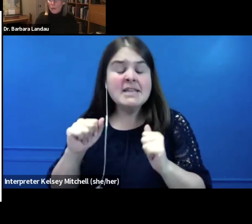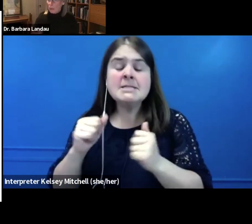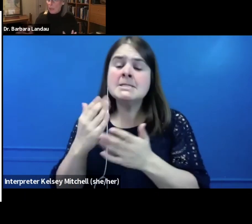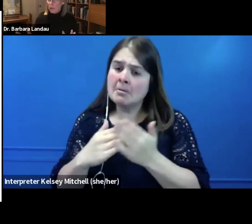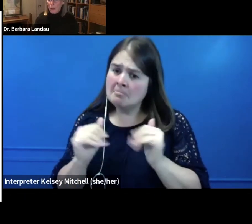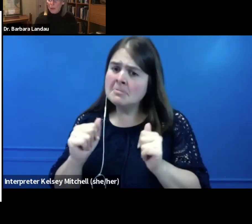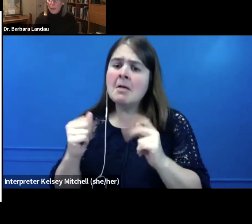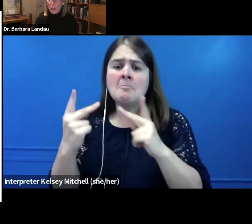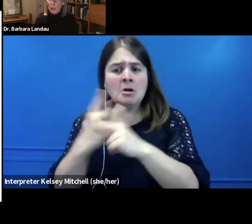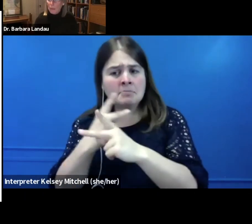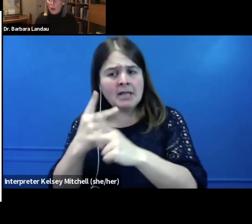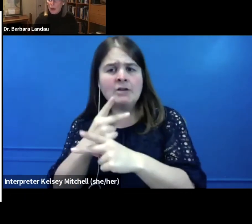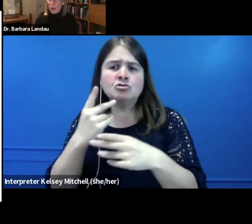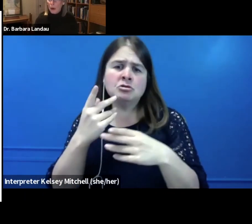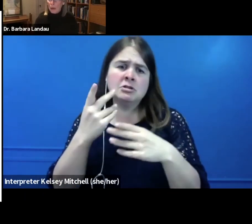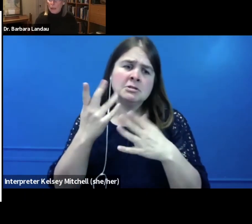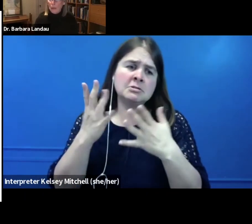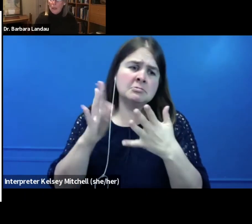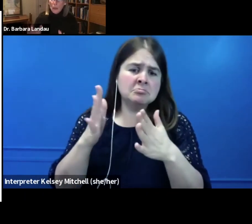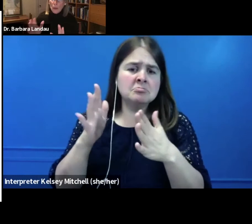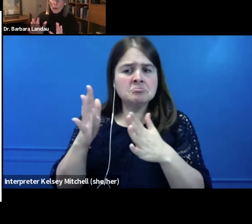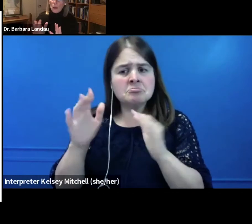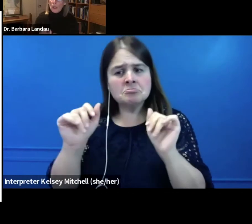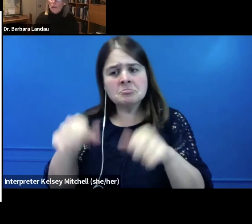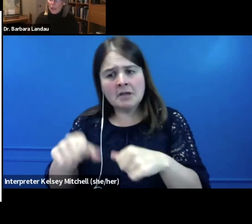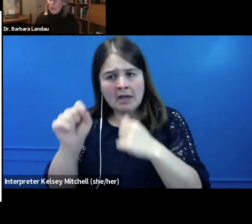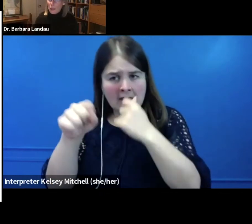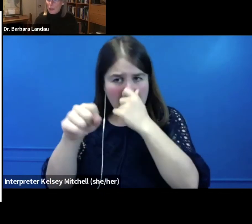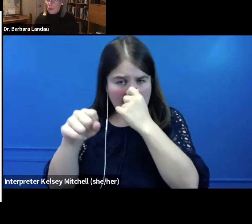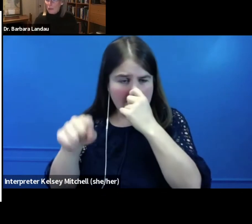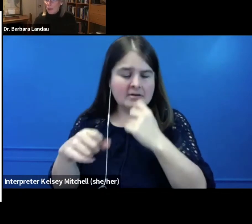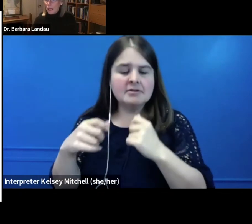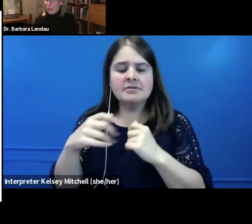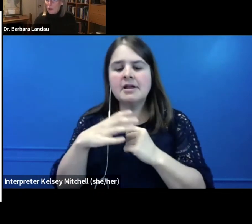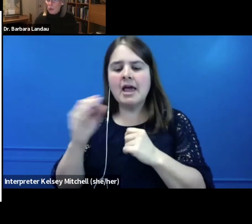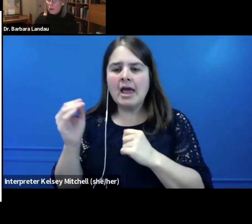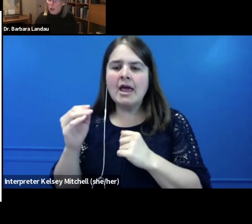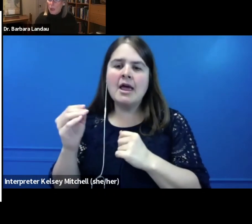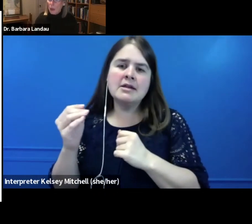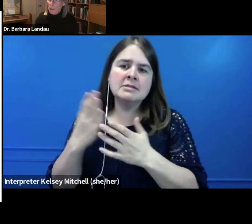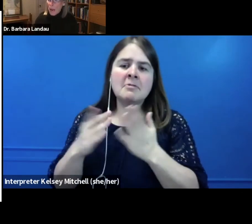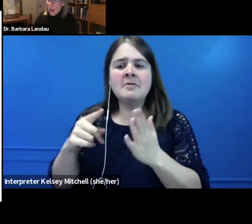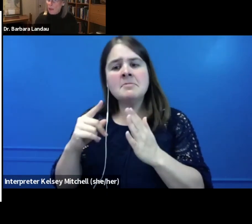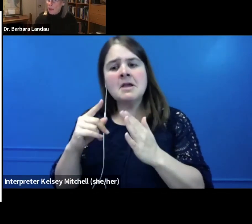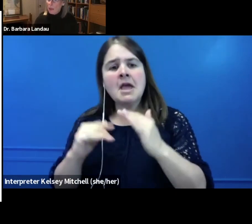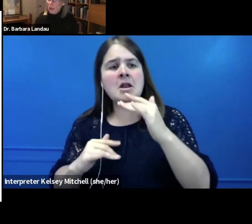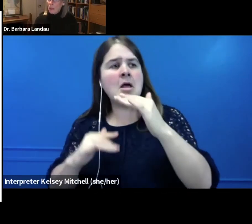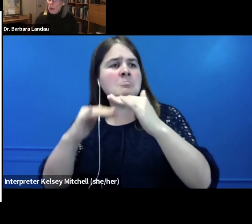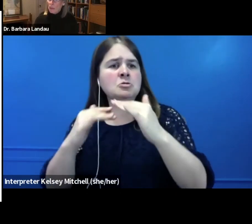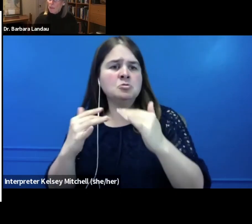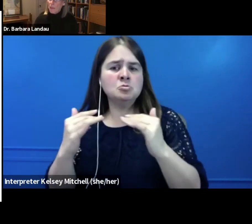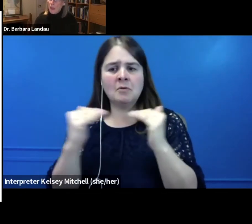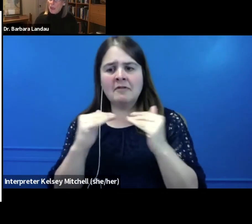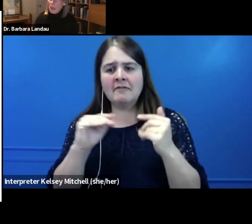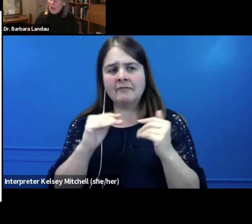many of them um are are in the early phases of high school